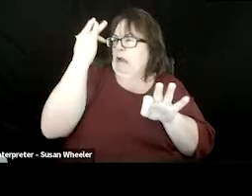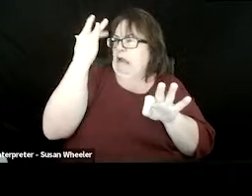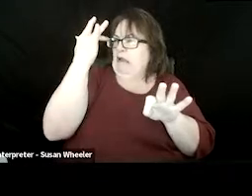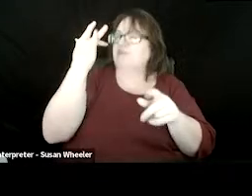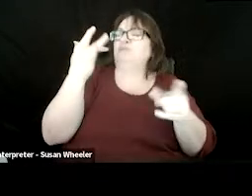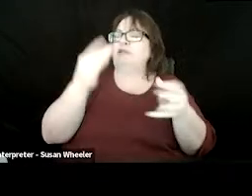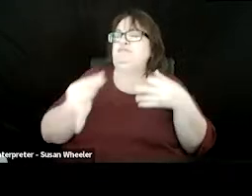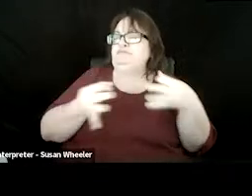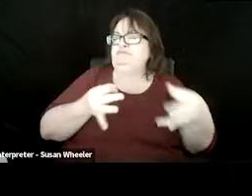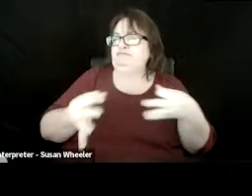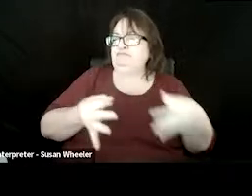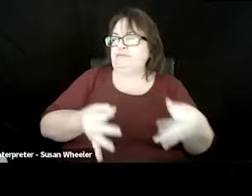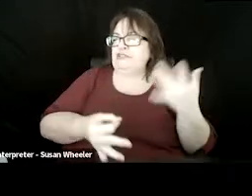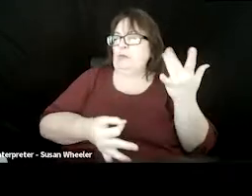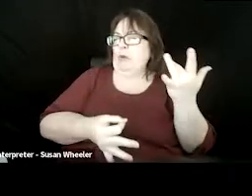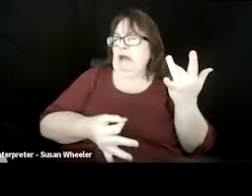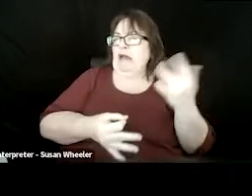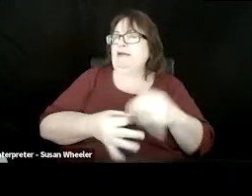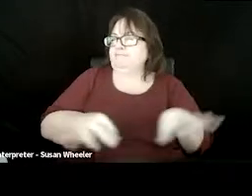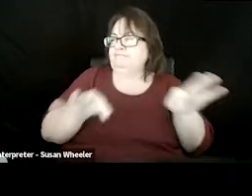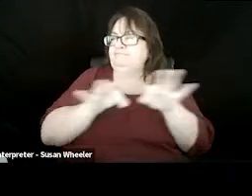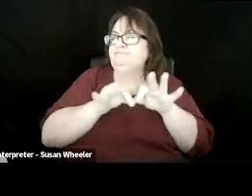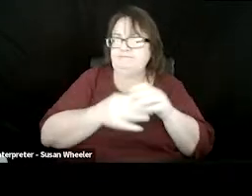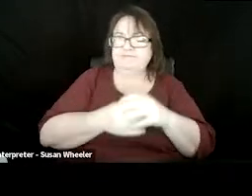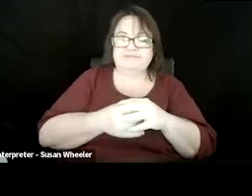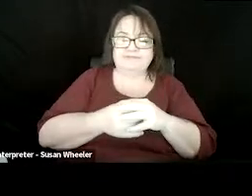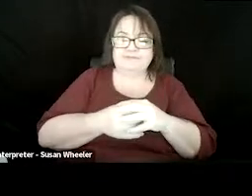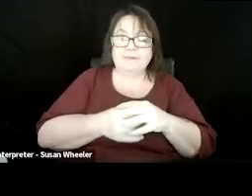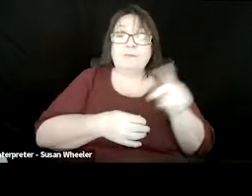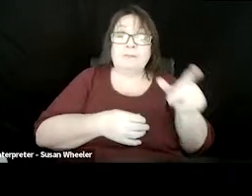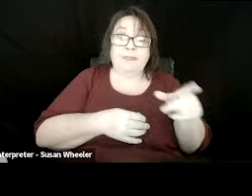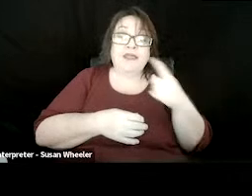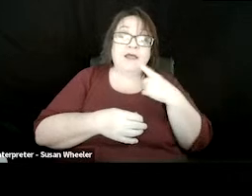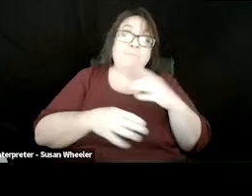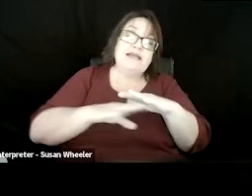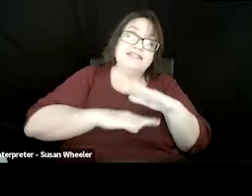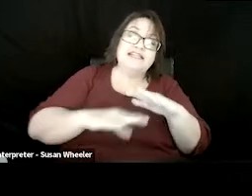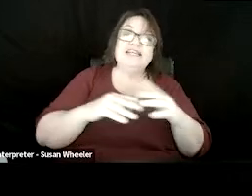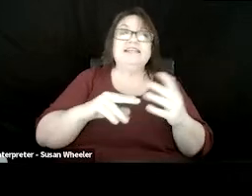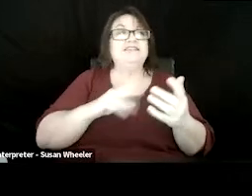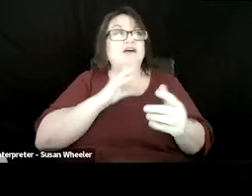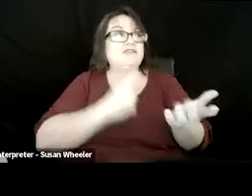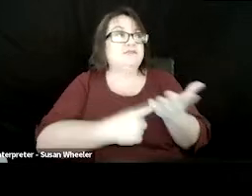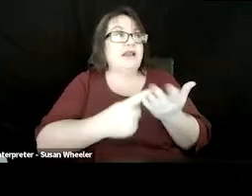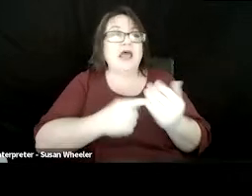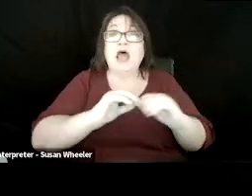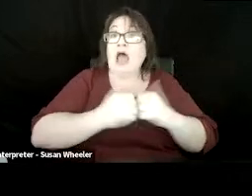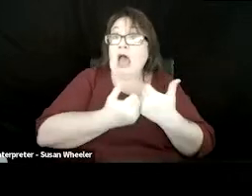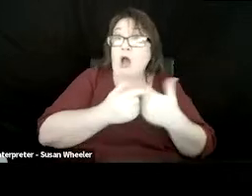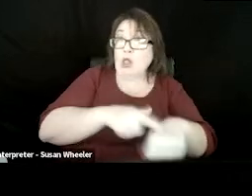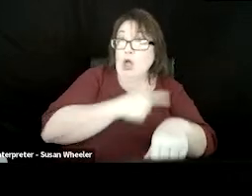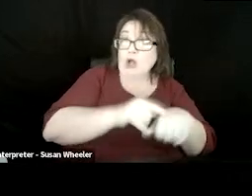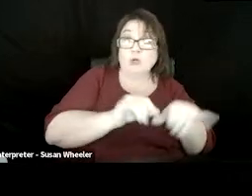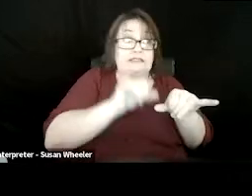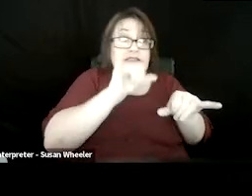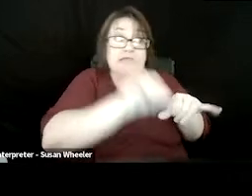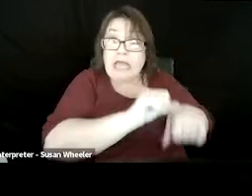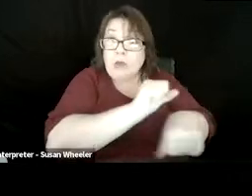where you'll see why it is so key. The term of employment basically talks about how long will I stay at this job,